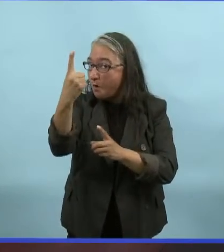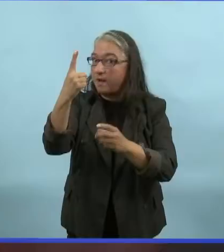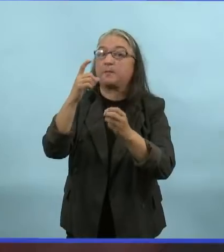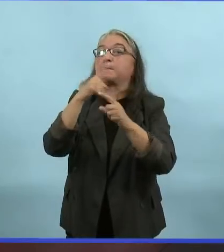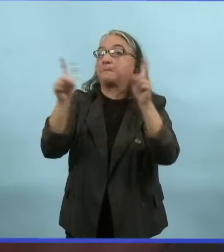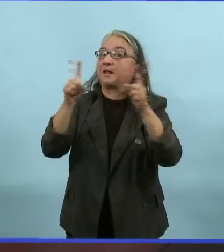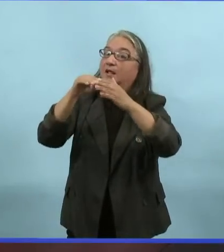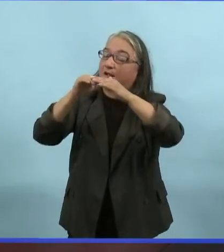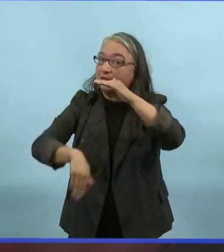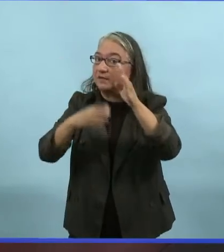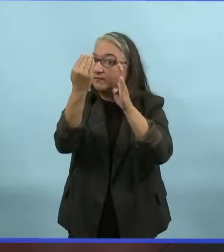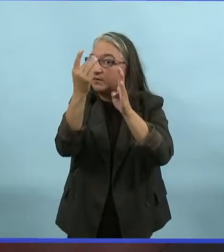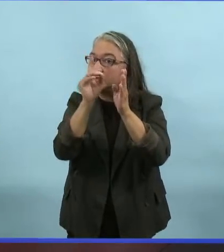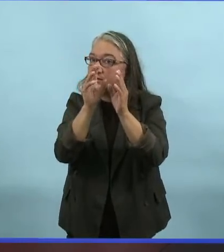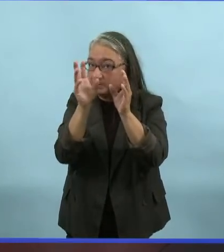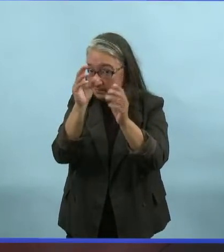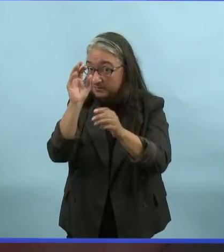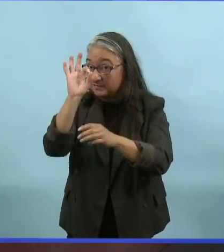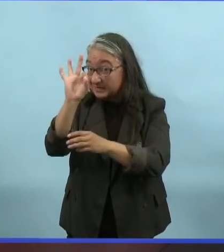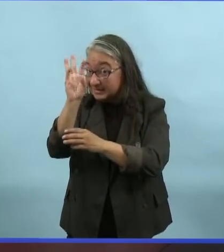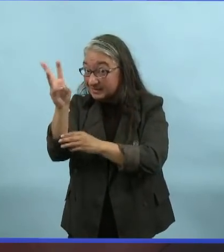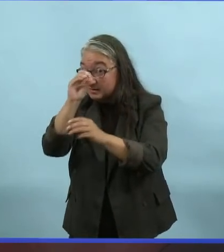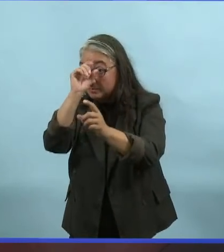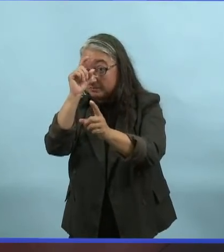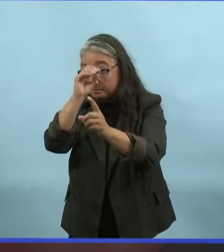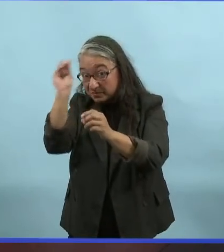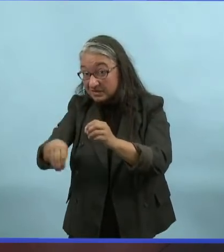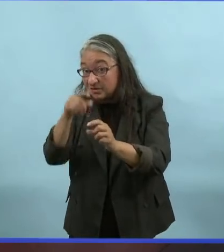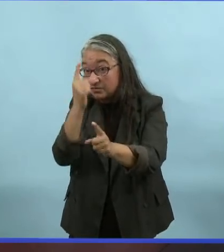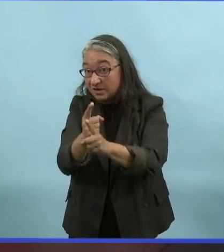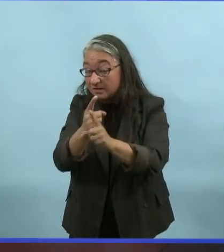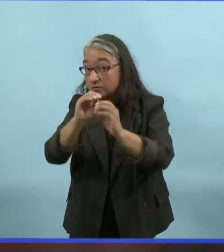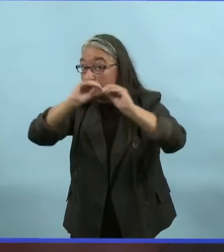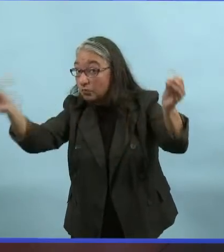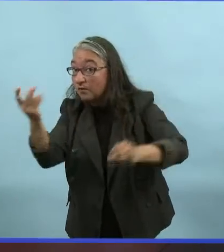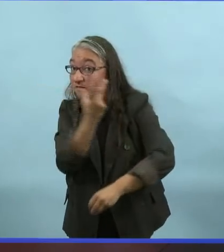that's correct yeah and like like i say is that we're you know for those that are fully vaccinated